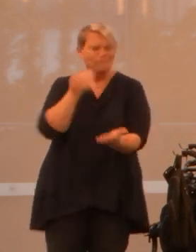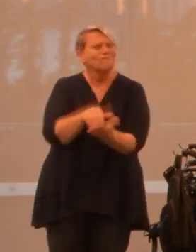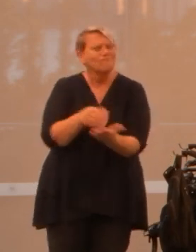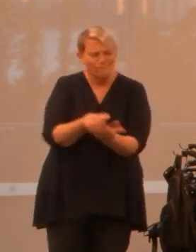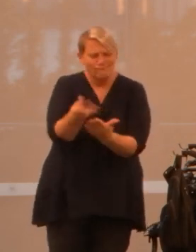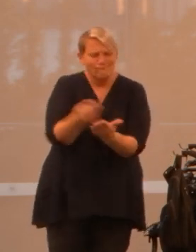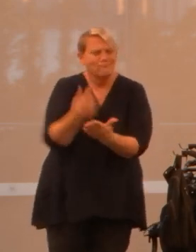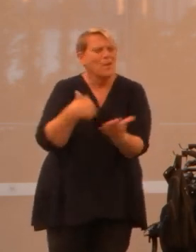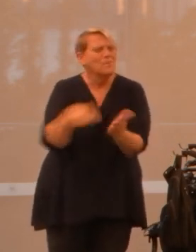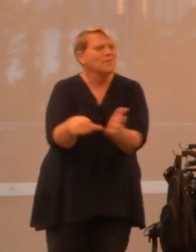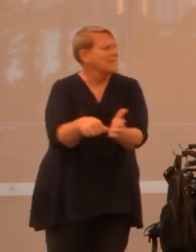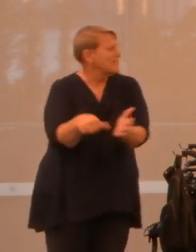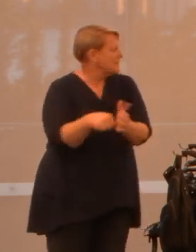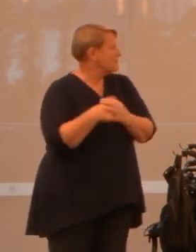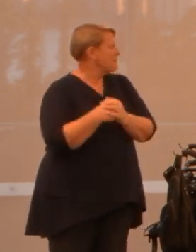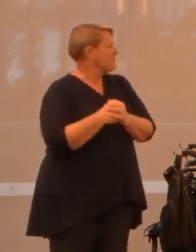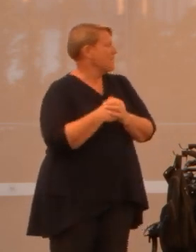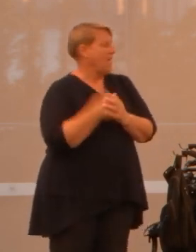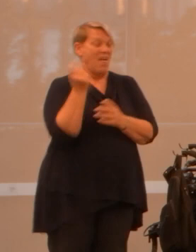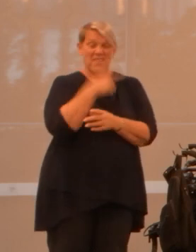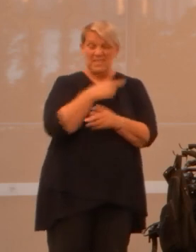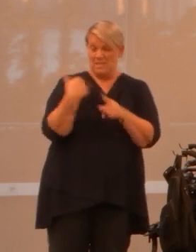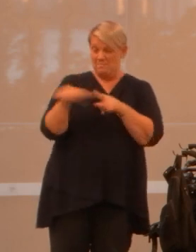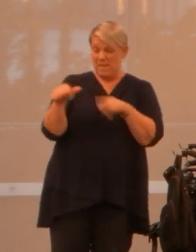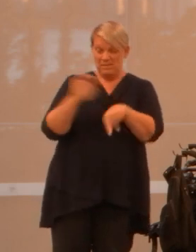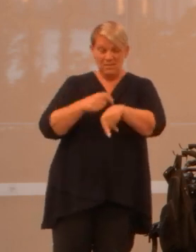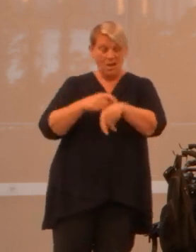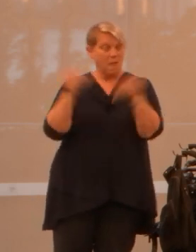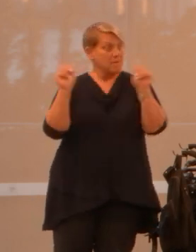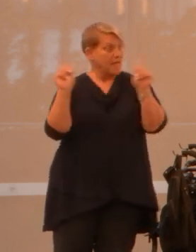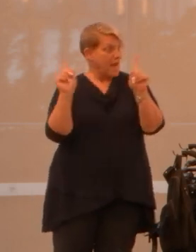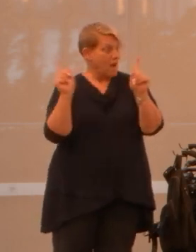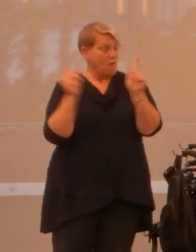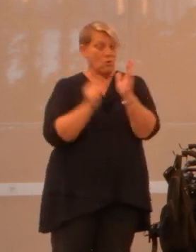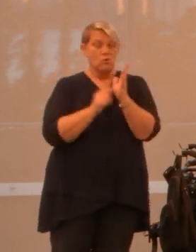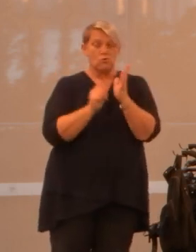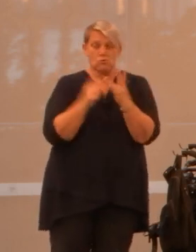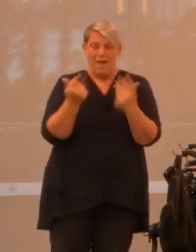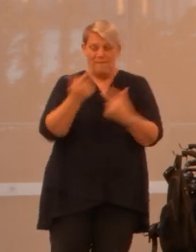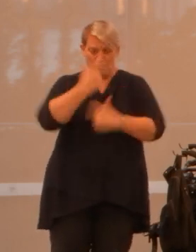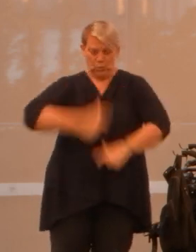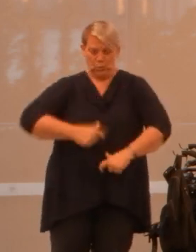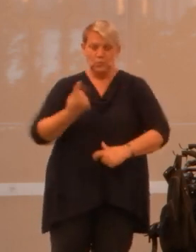This is the best time, right now, to be a person who's blind. If you follow all of